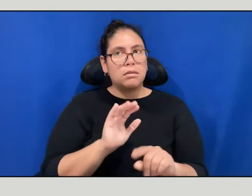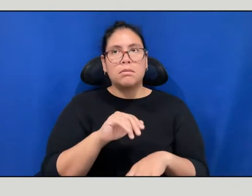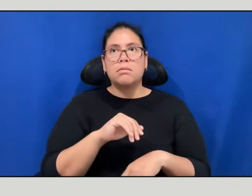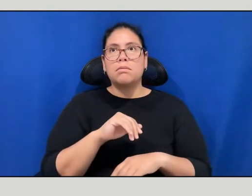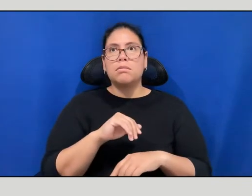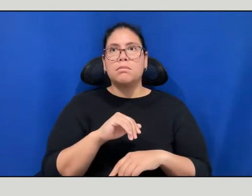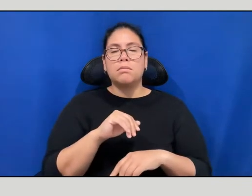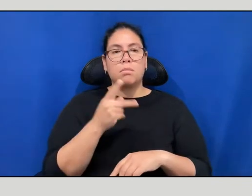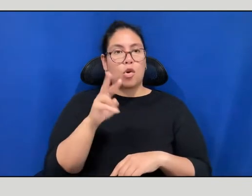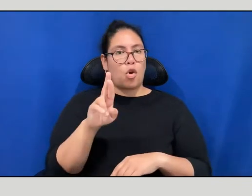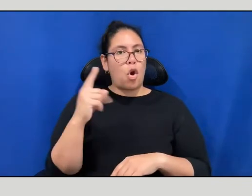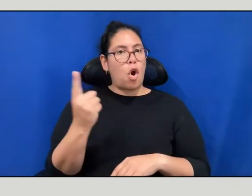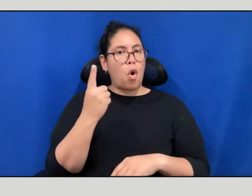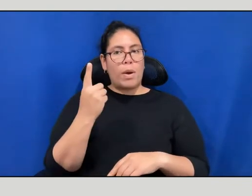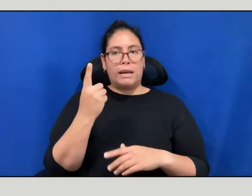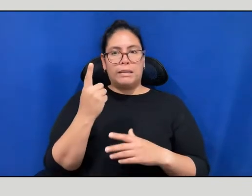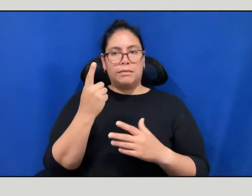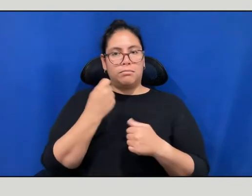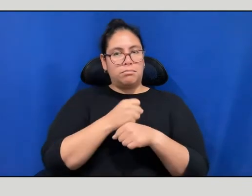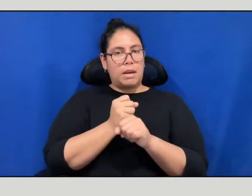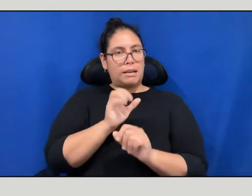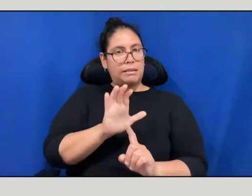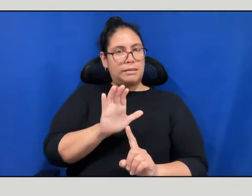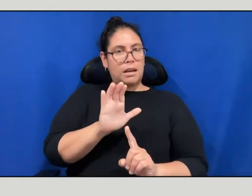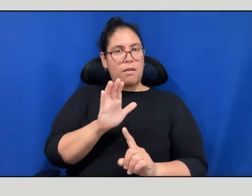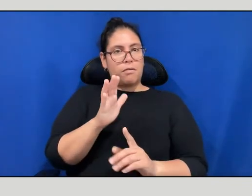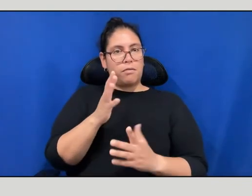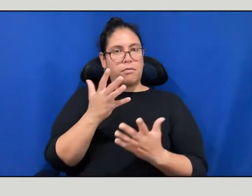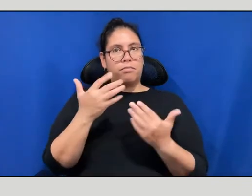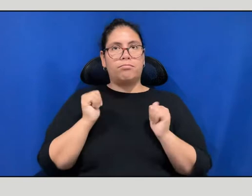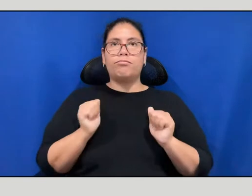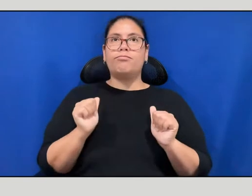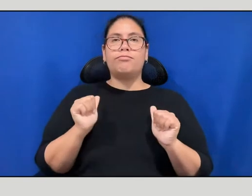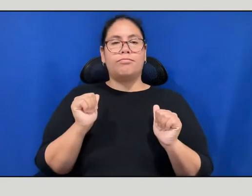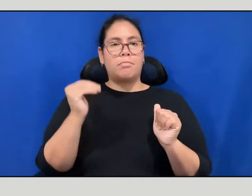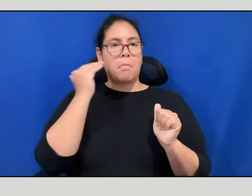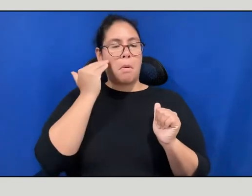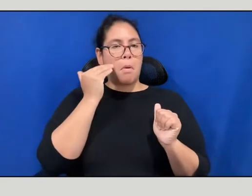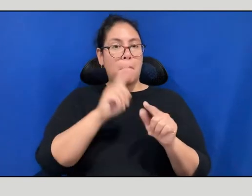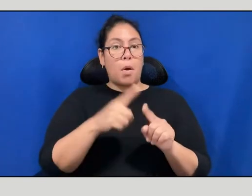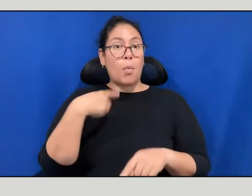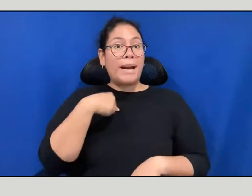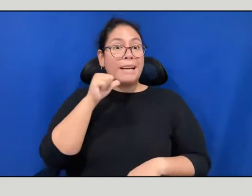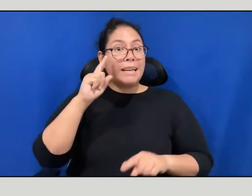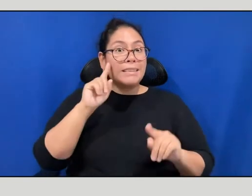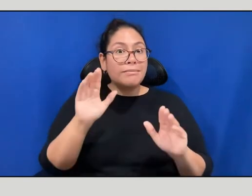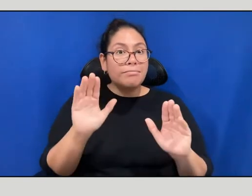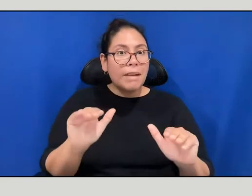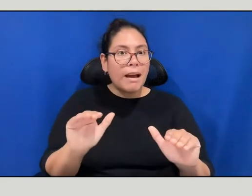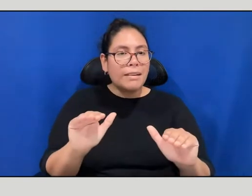even in these places that we don't expect it to be. People might be surprised that Marshalls is so Puerto Rican,